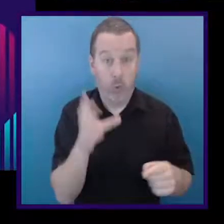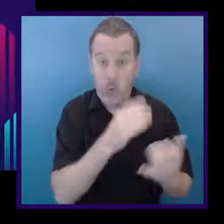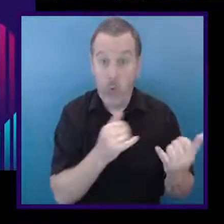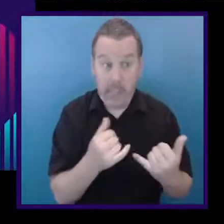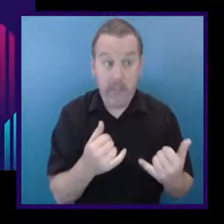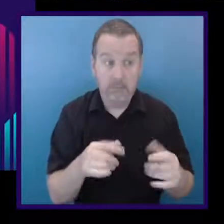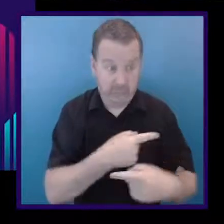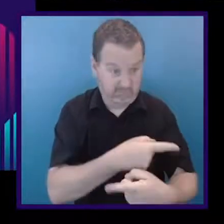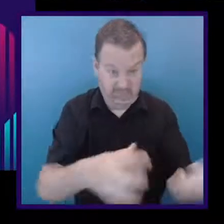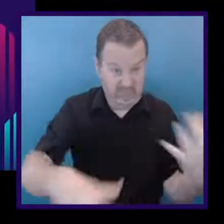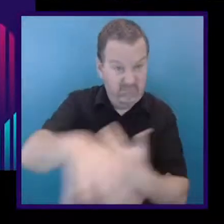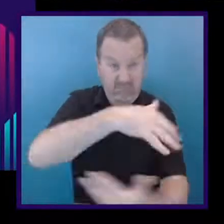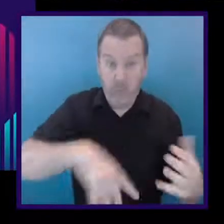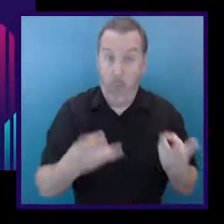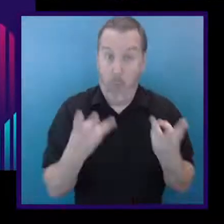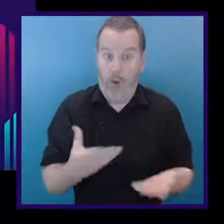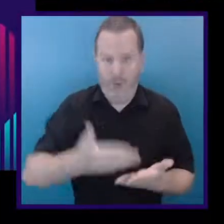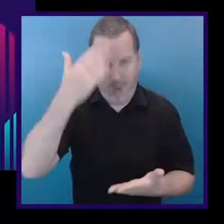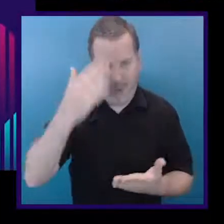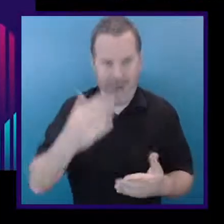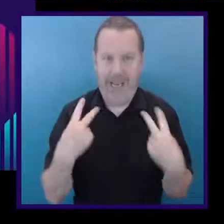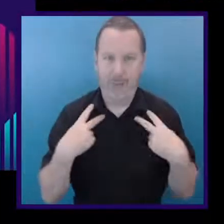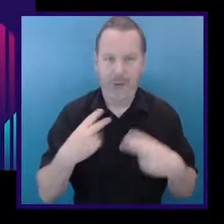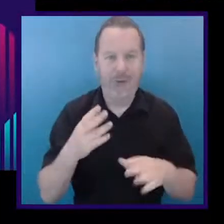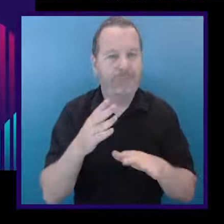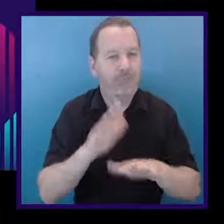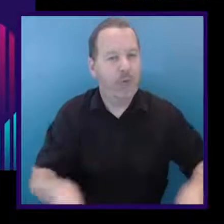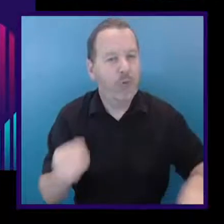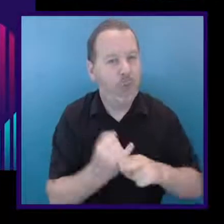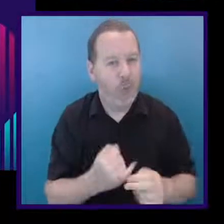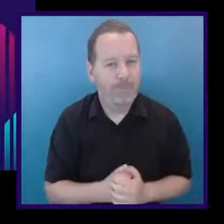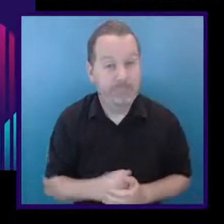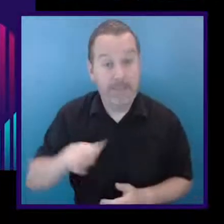If we move on to the next slide.